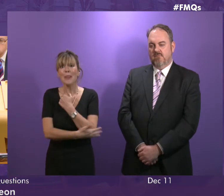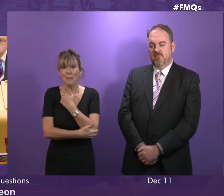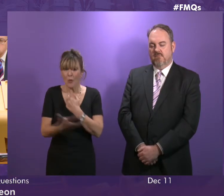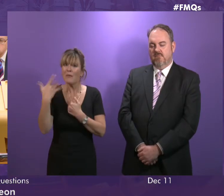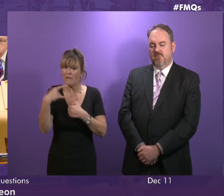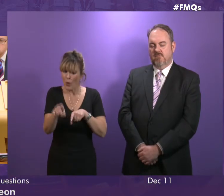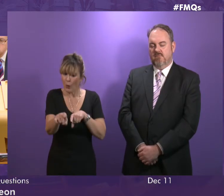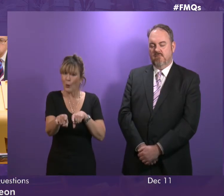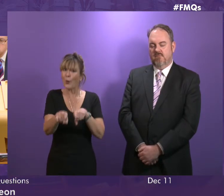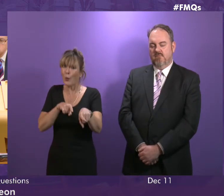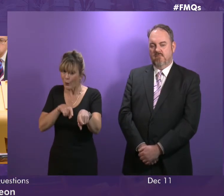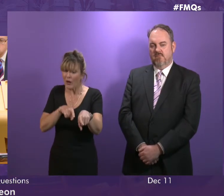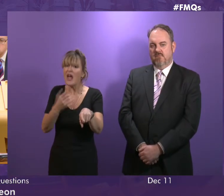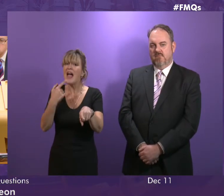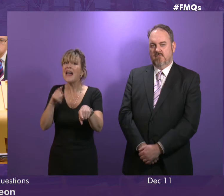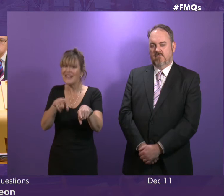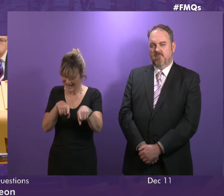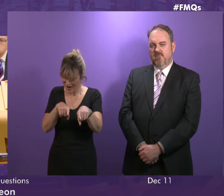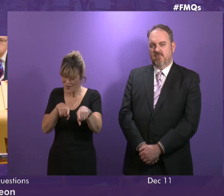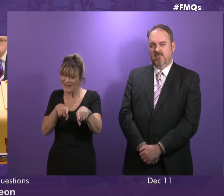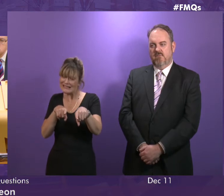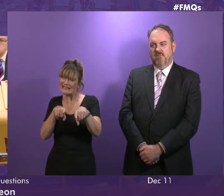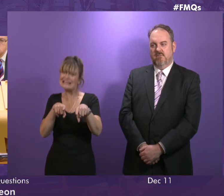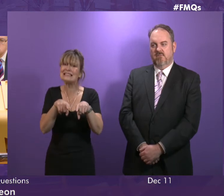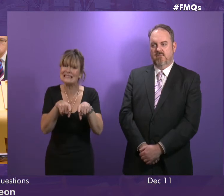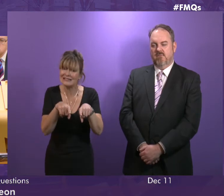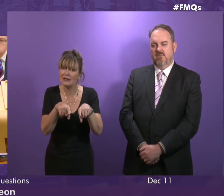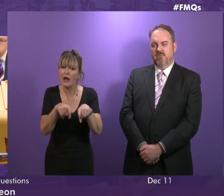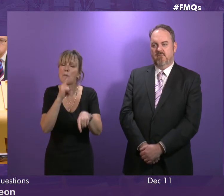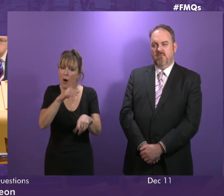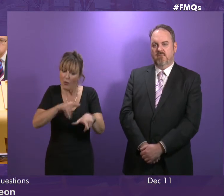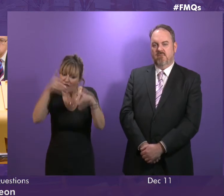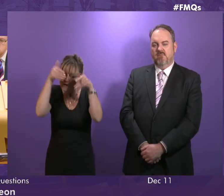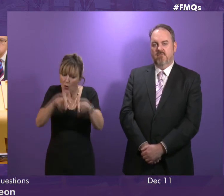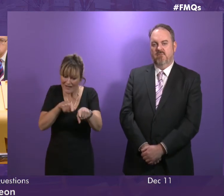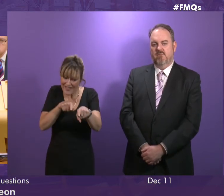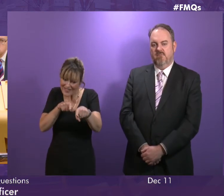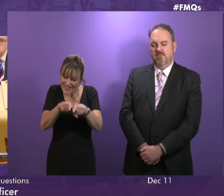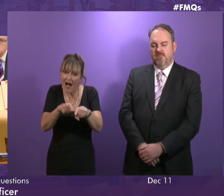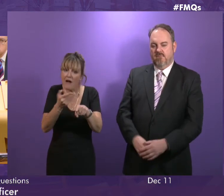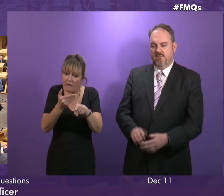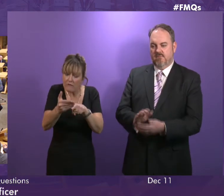but progress is being made and we will continue to focus on accelerating it in the years to come.